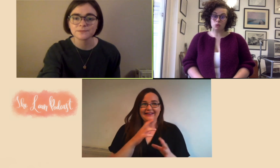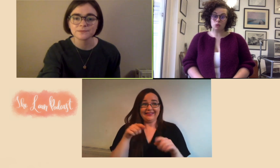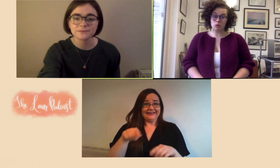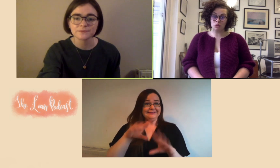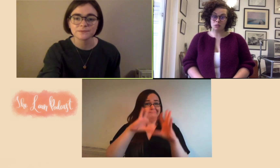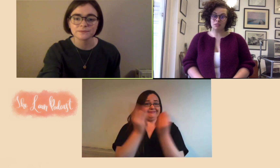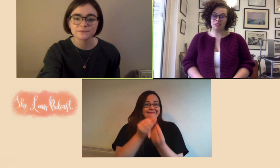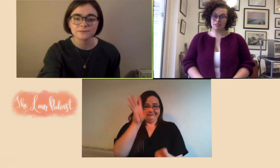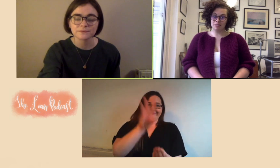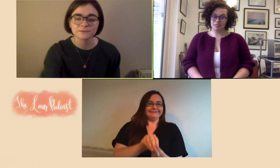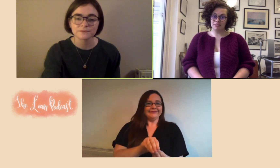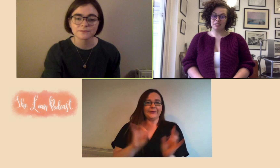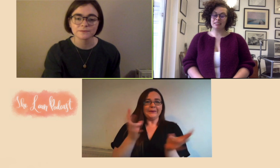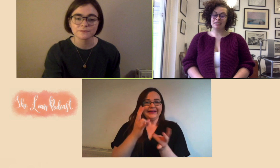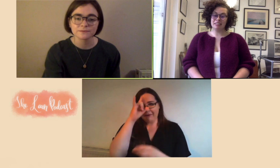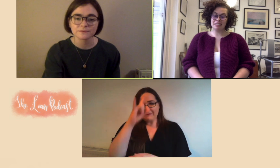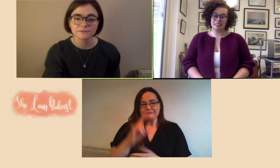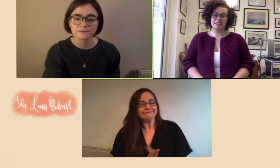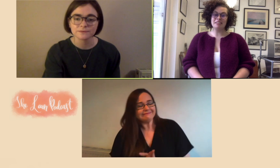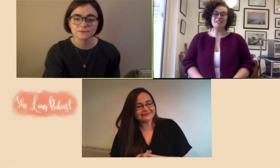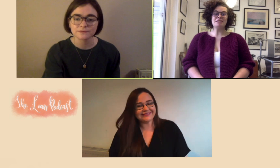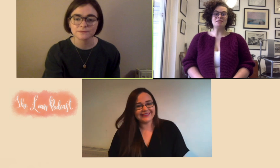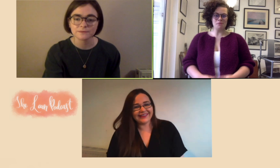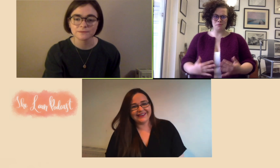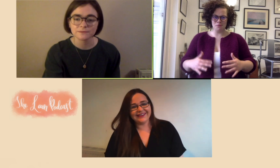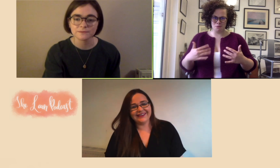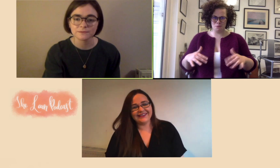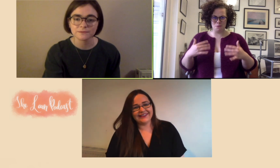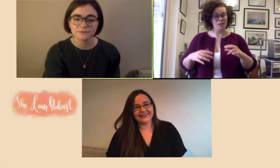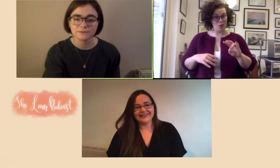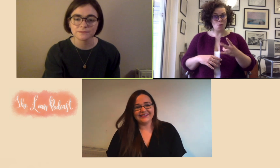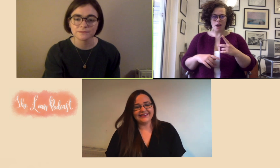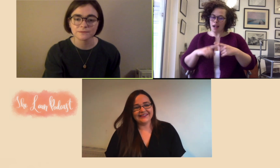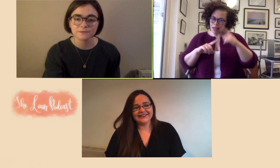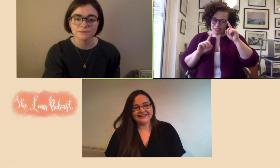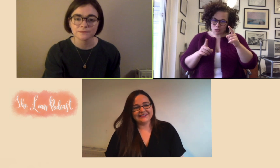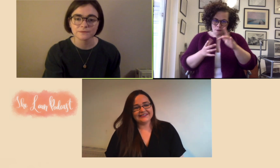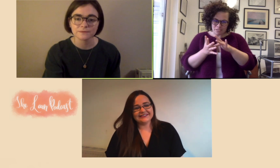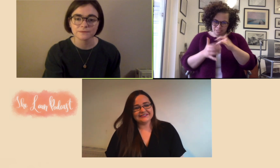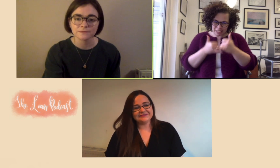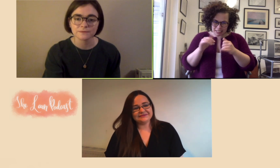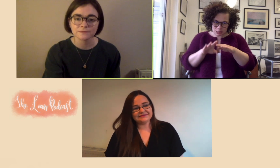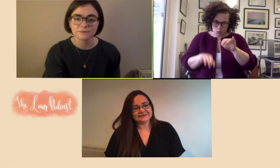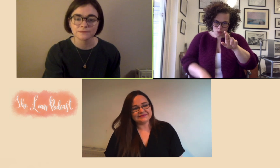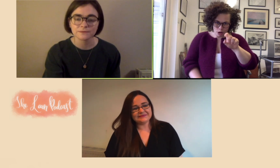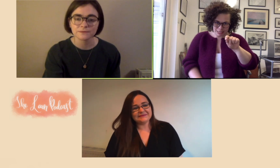So, really that's a quick little summary of me. That was very quick,